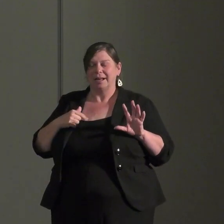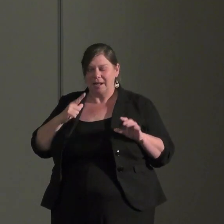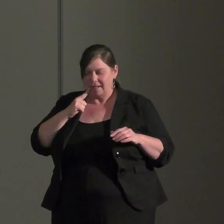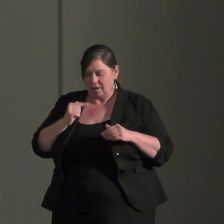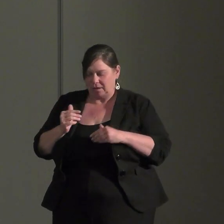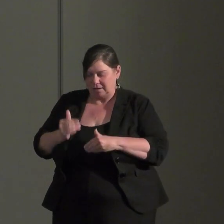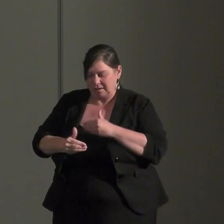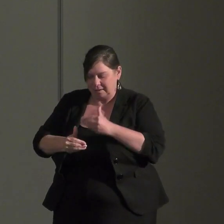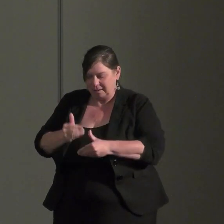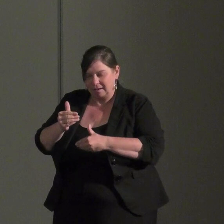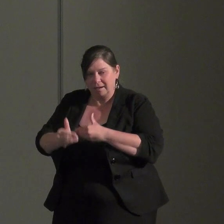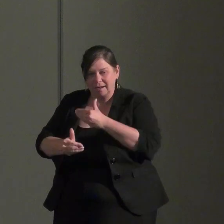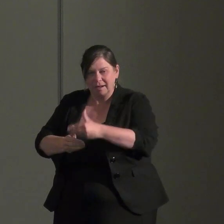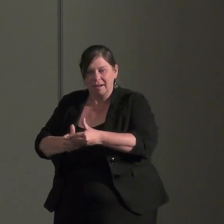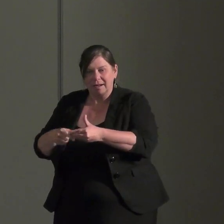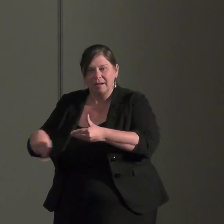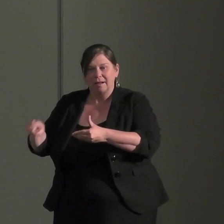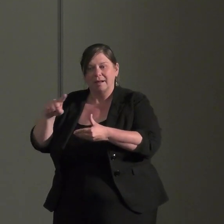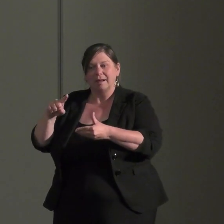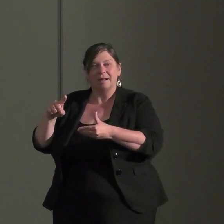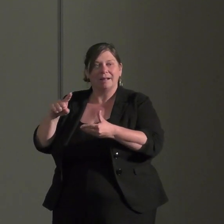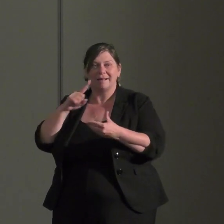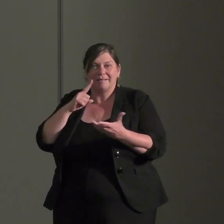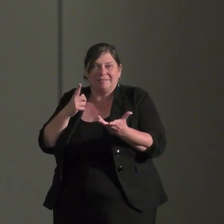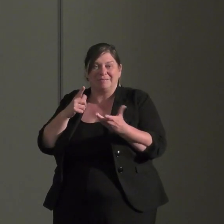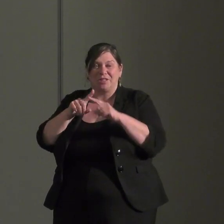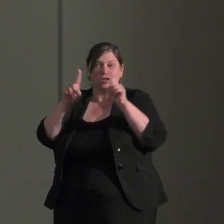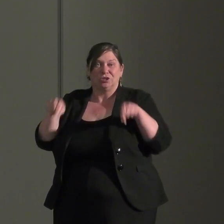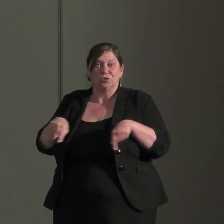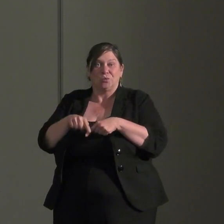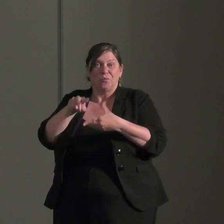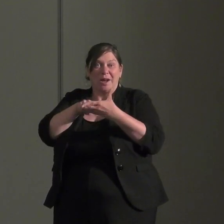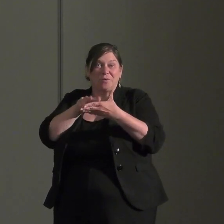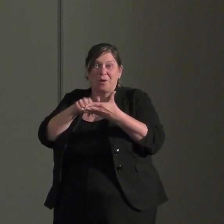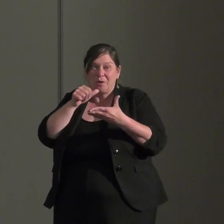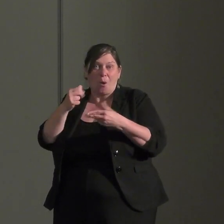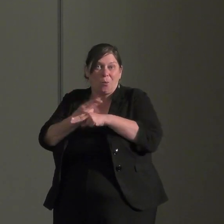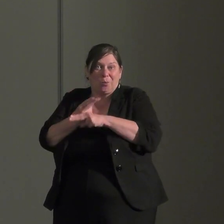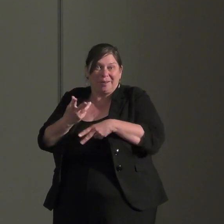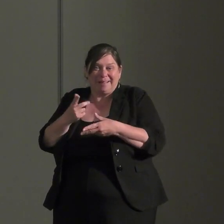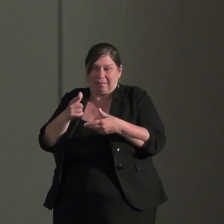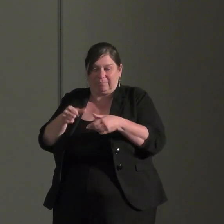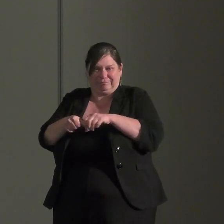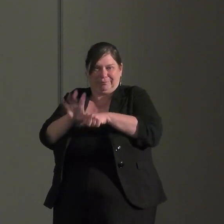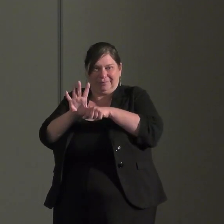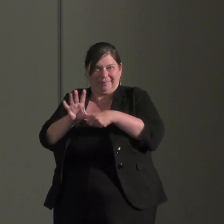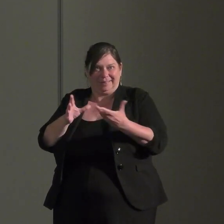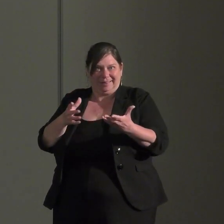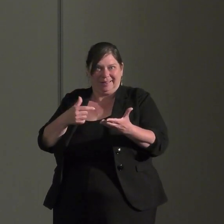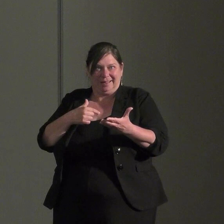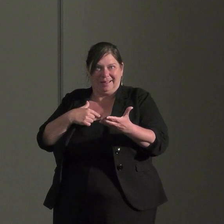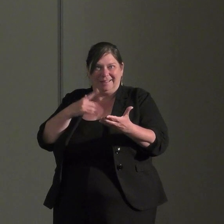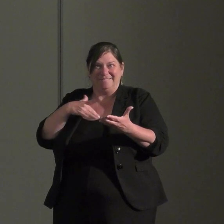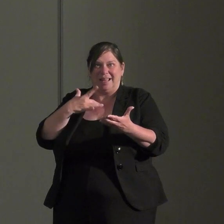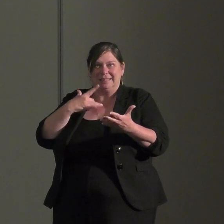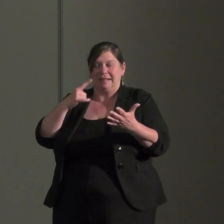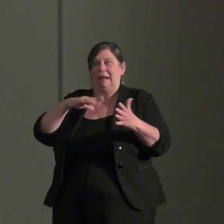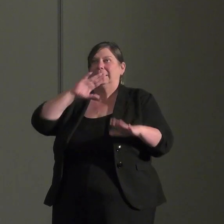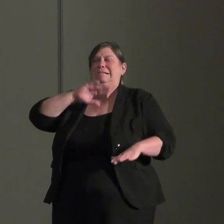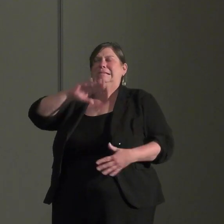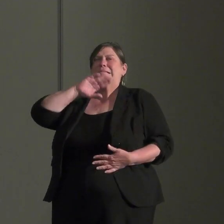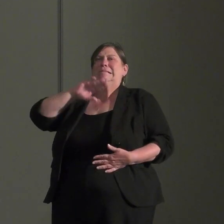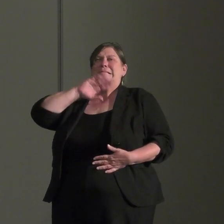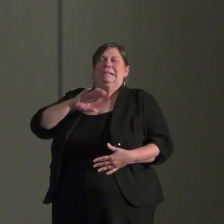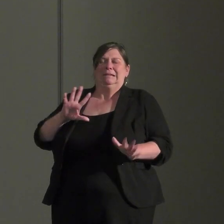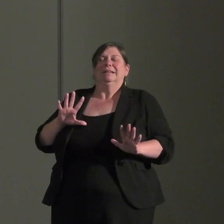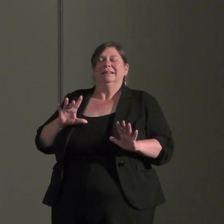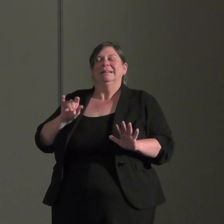the log in. They are pounding on the glasses and things along those lines. It happens.